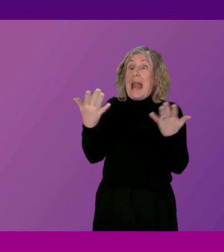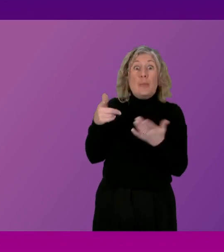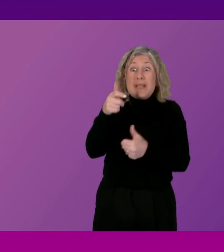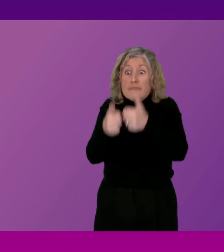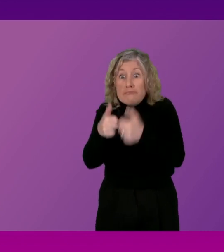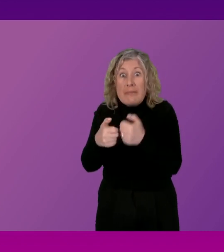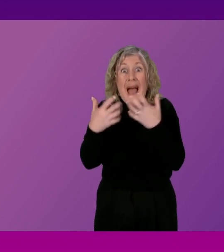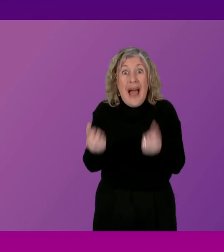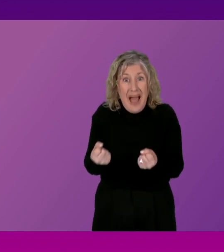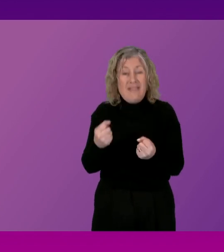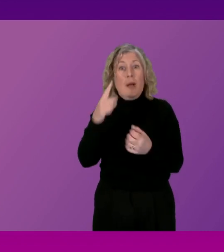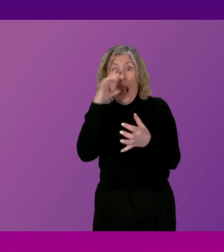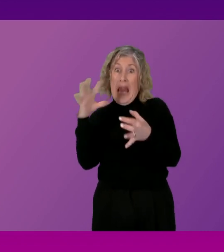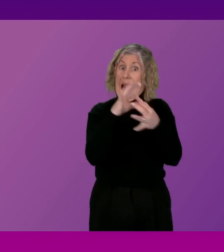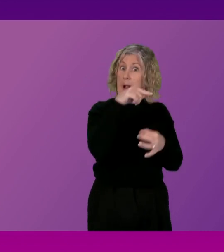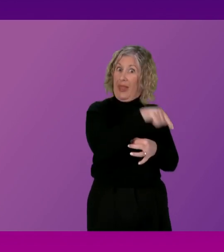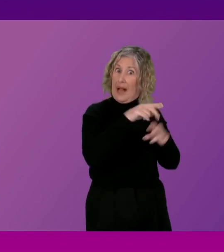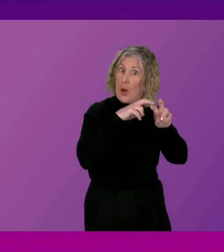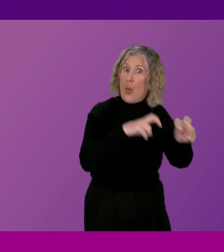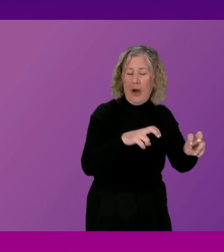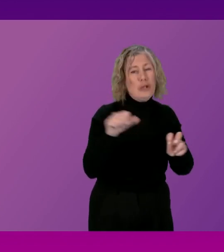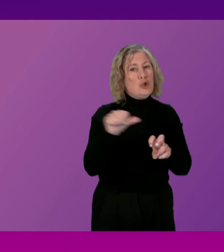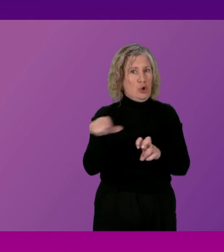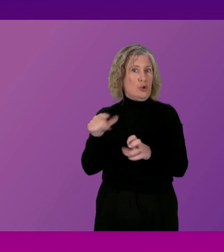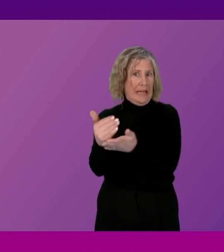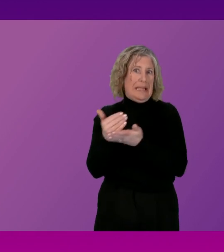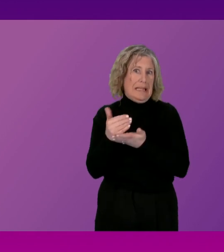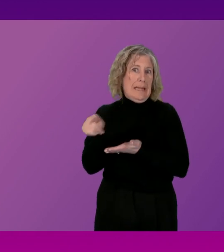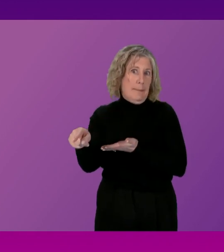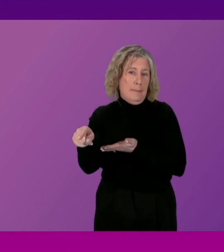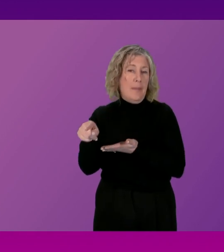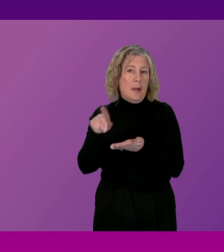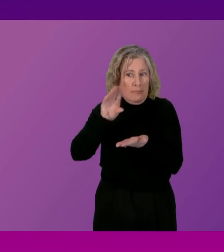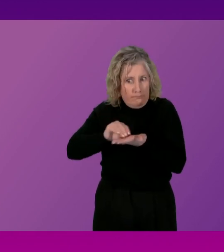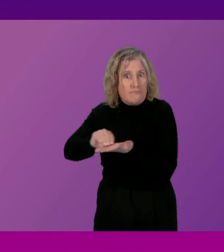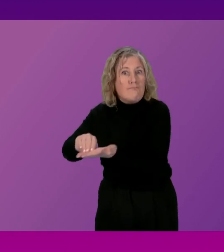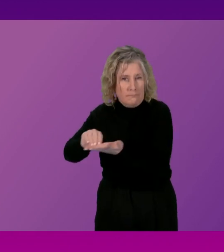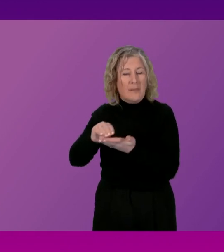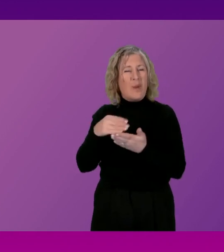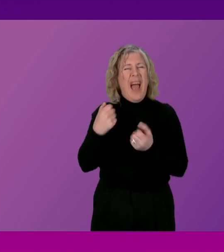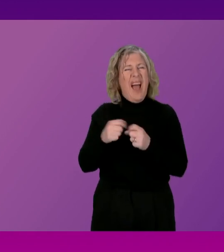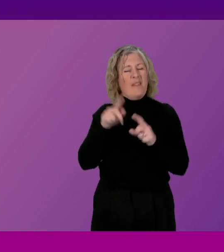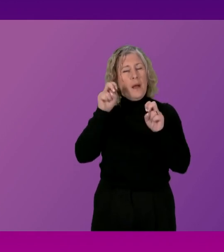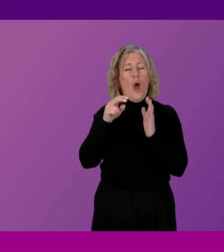inquiries should be retained and, of course, appropriately recorded in our record management system.